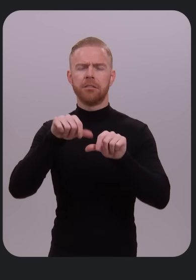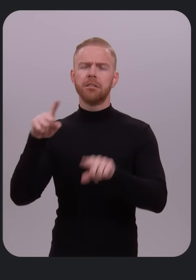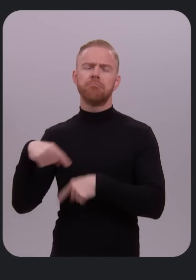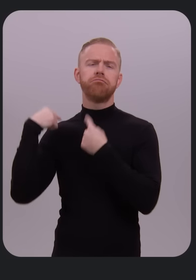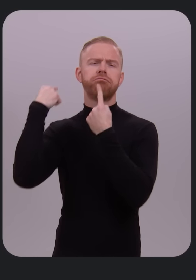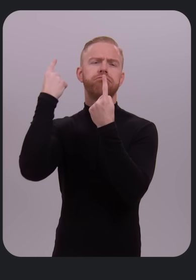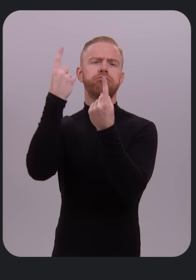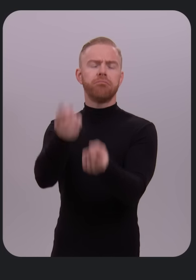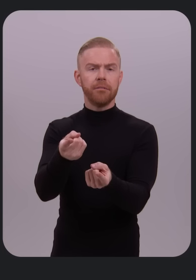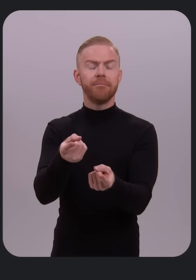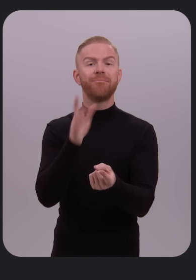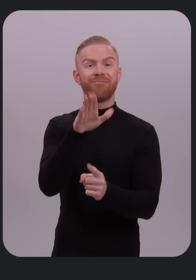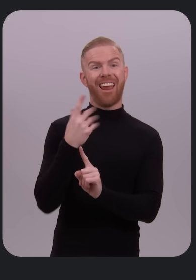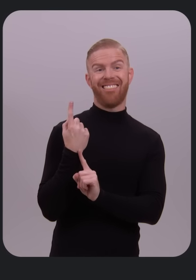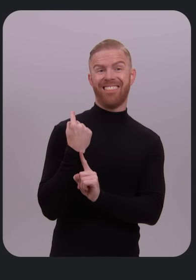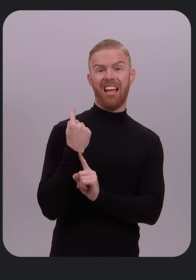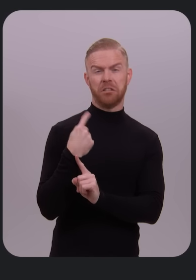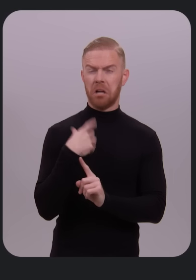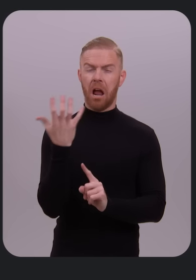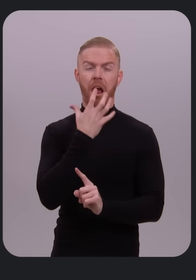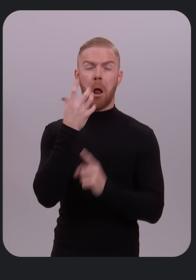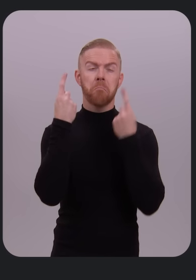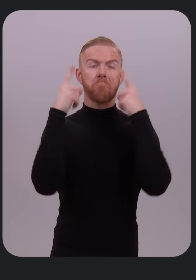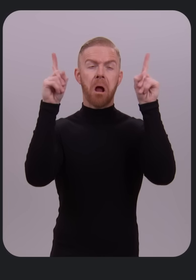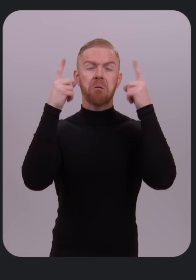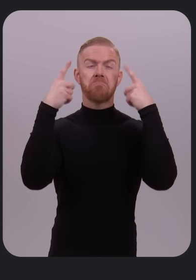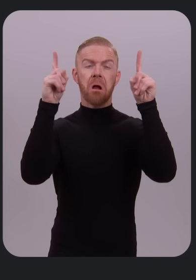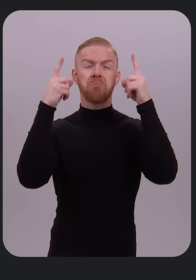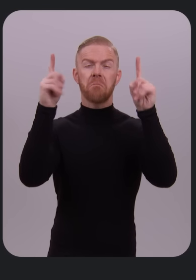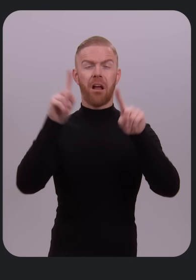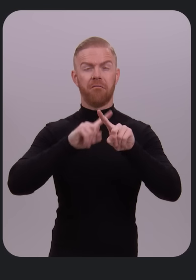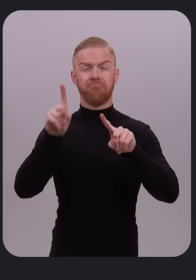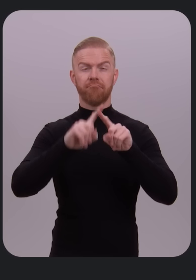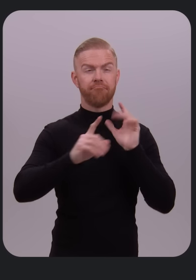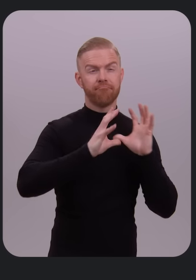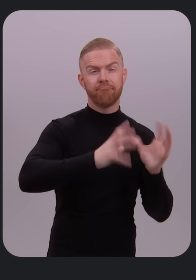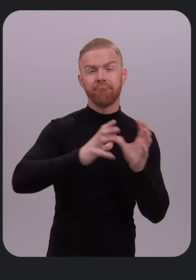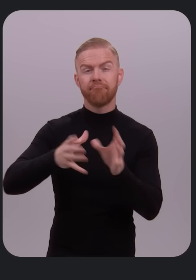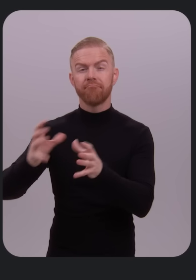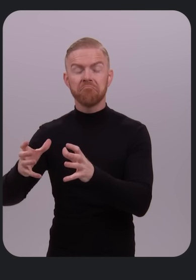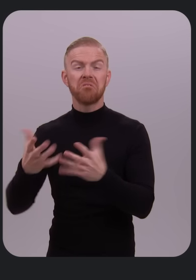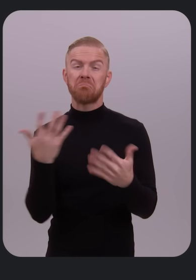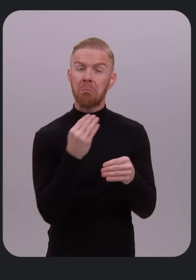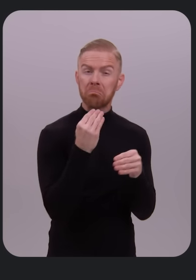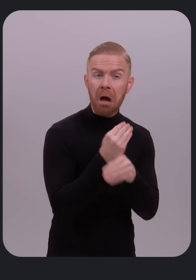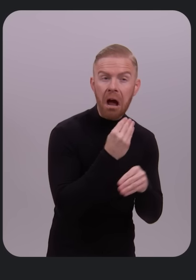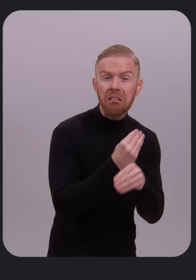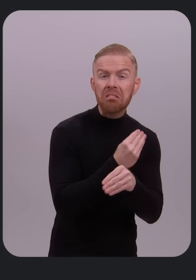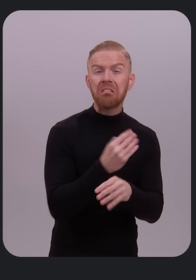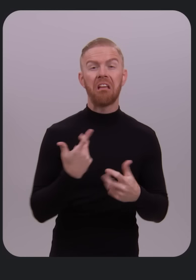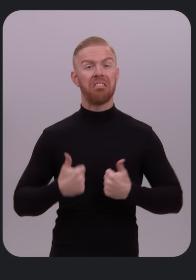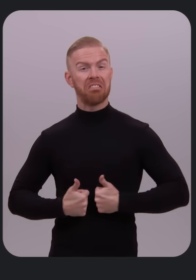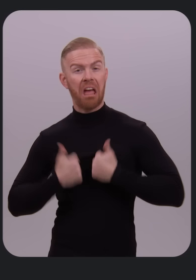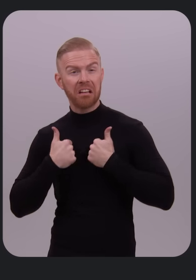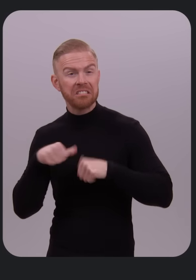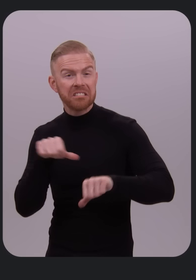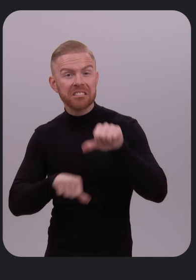In just the past year, we've made some huge breakthroughs in a wide range of areas, from mathematics to life sciences.